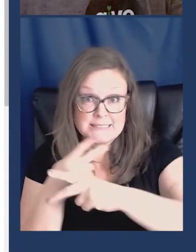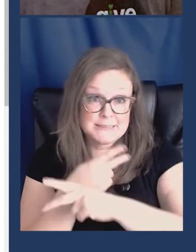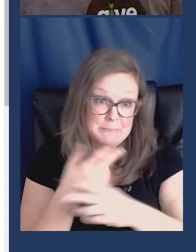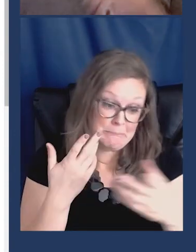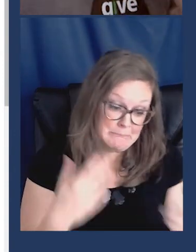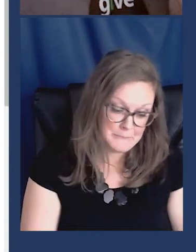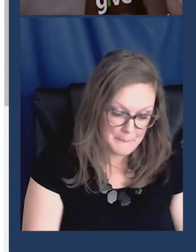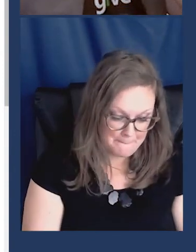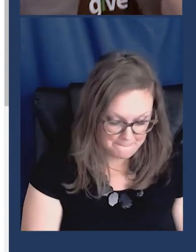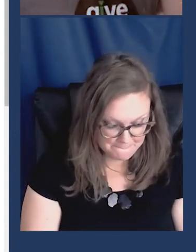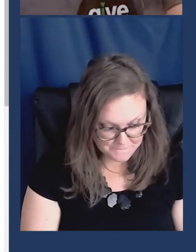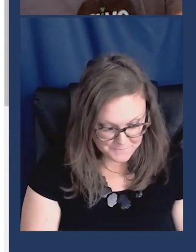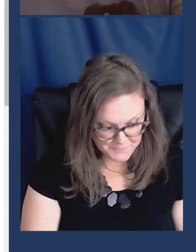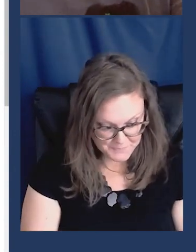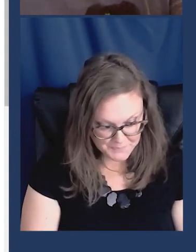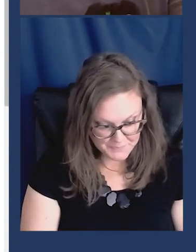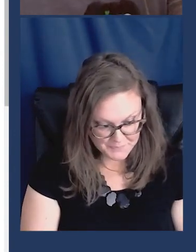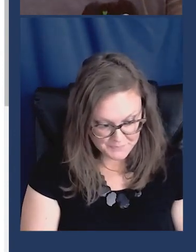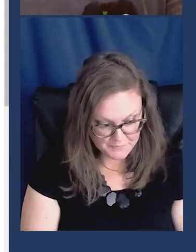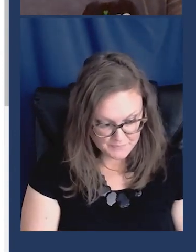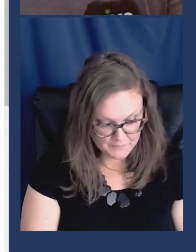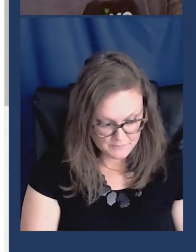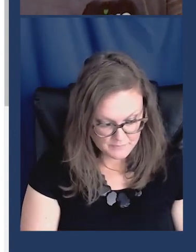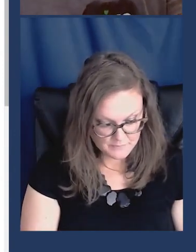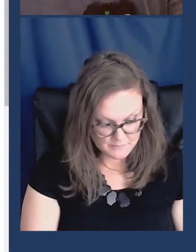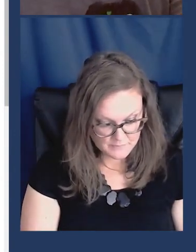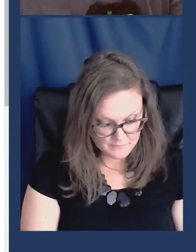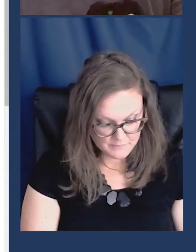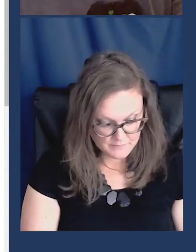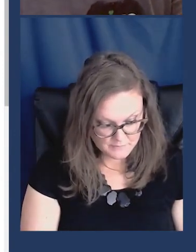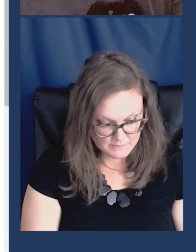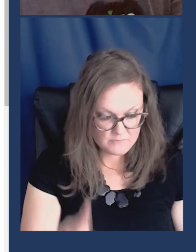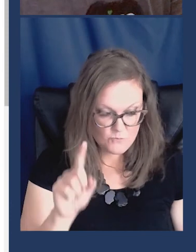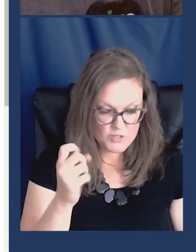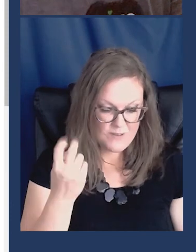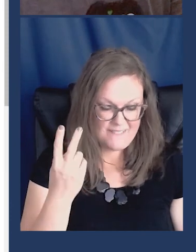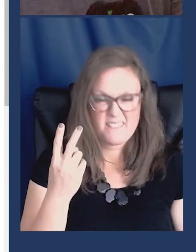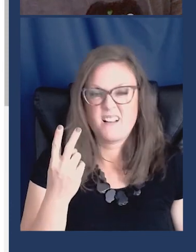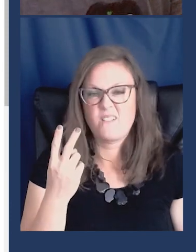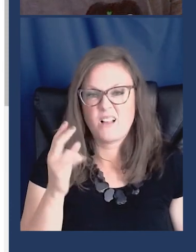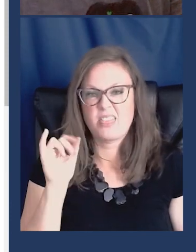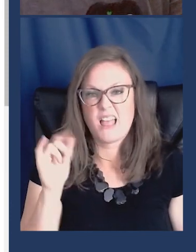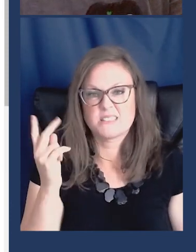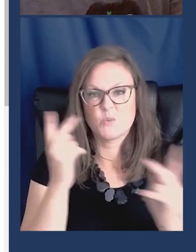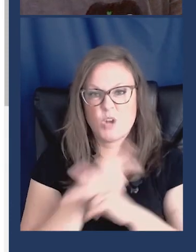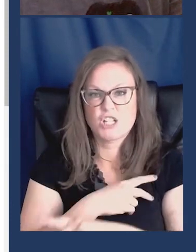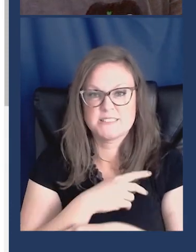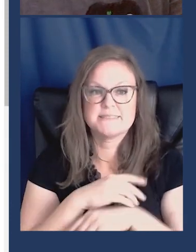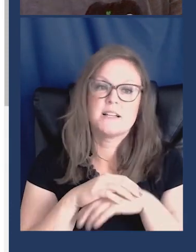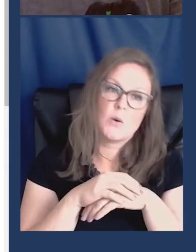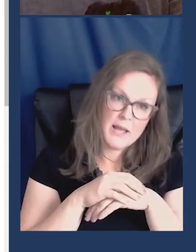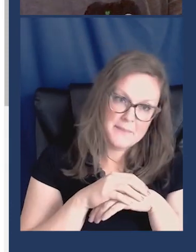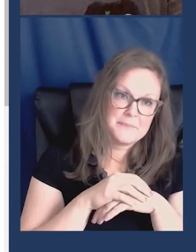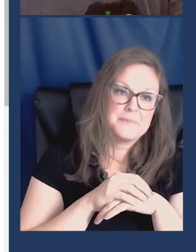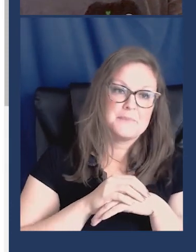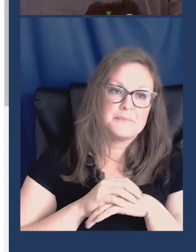All right. 112, that's worse. Game over. Wonderful.